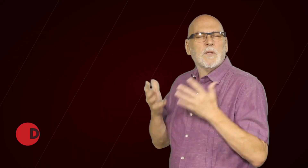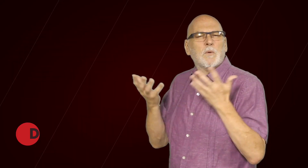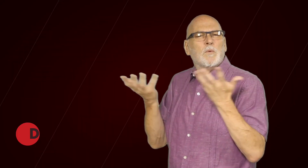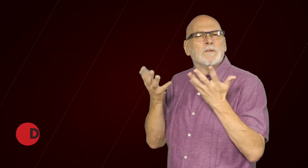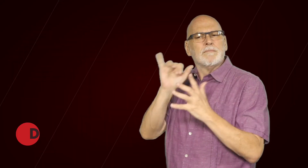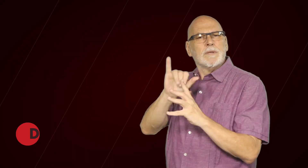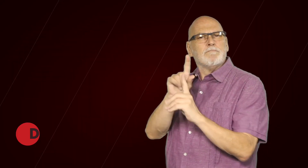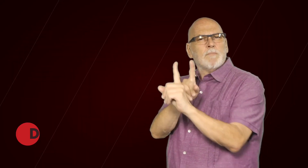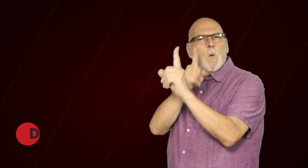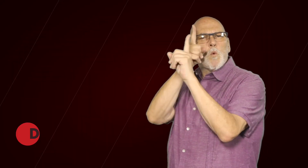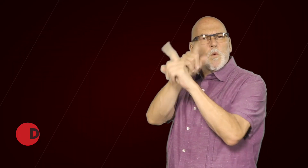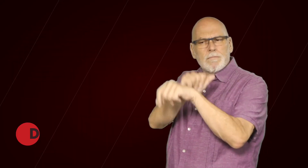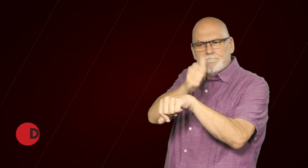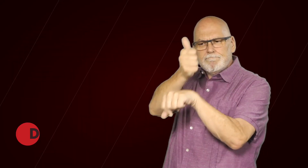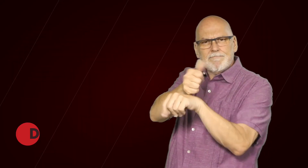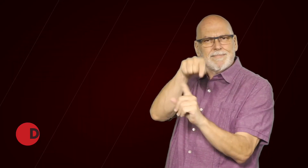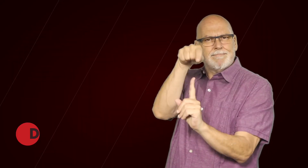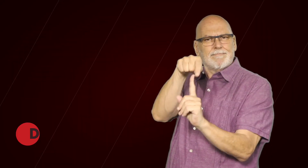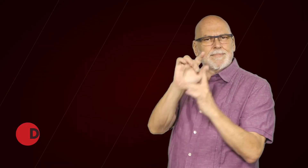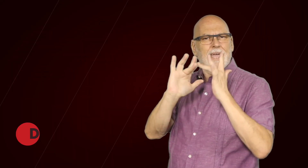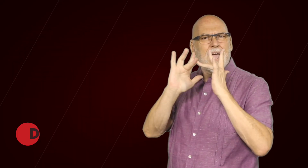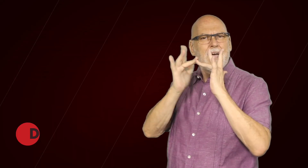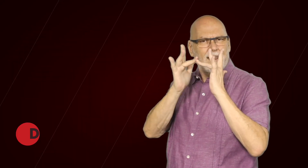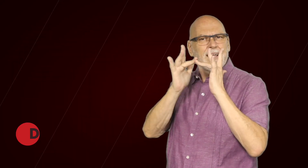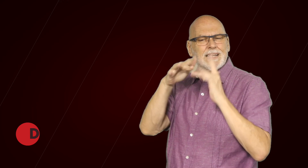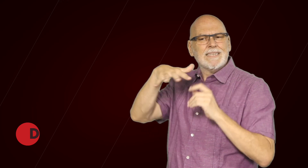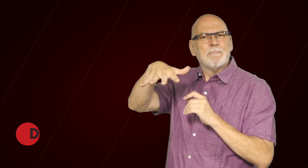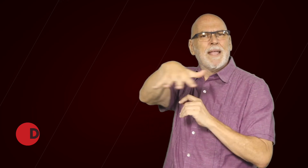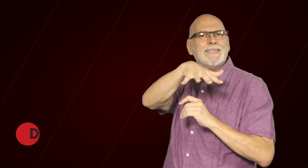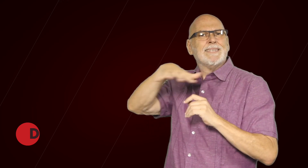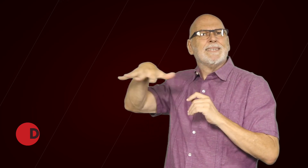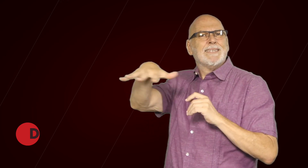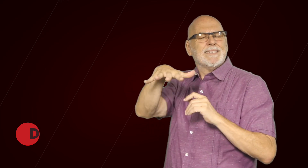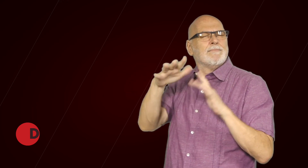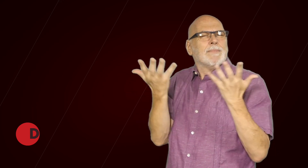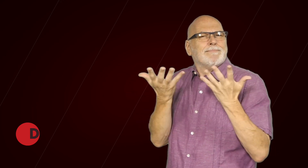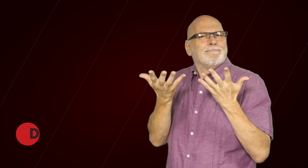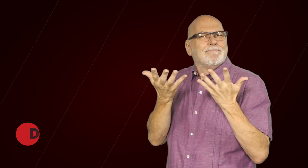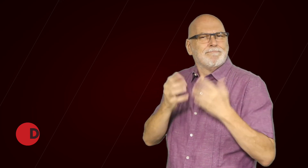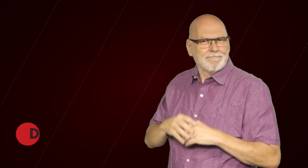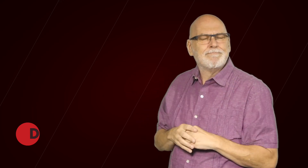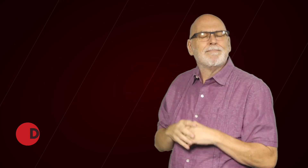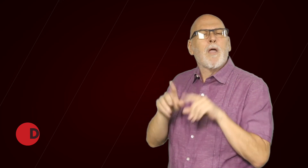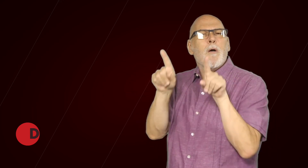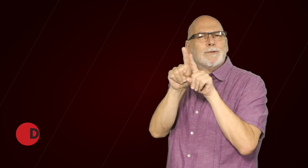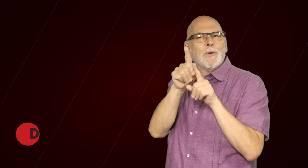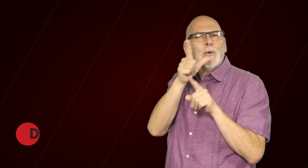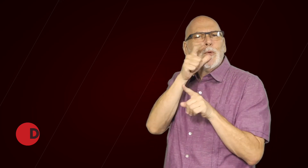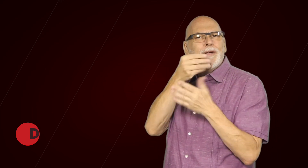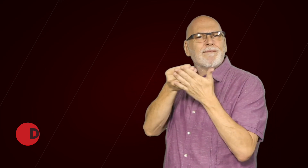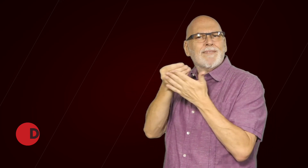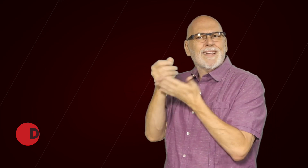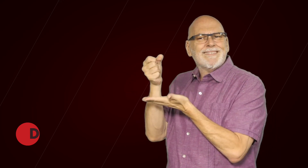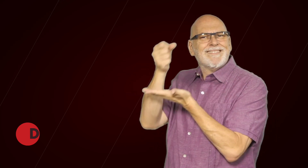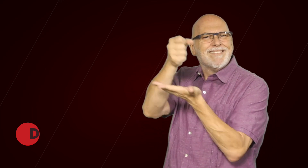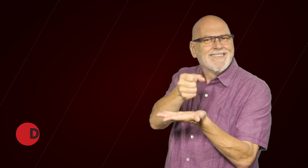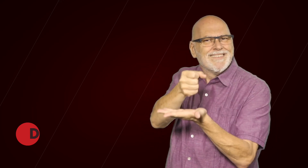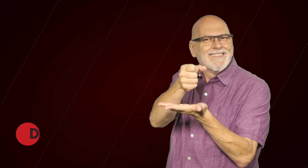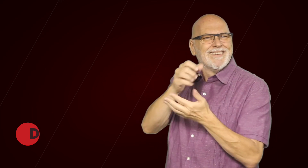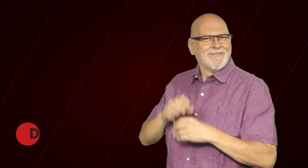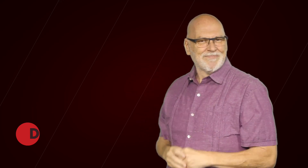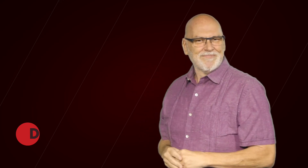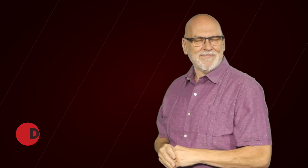[ANSELMO]: What is the goal of the online space, and who is funding it?